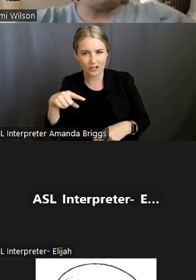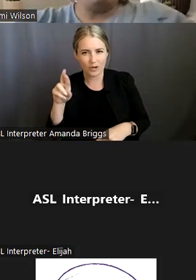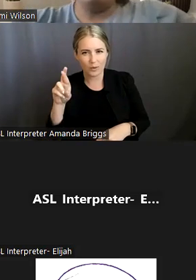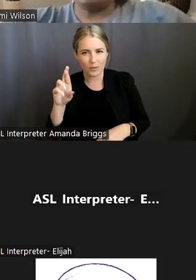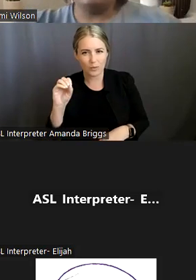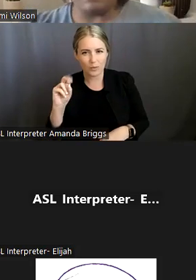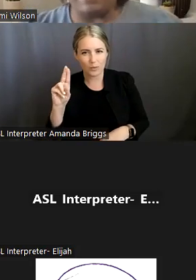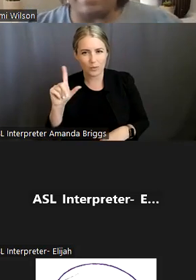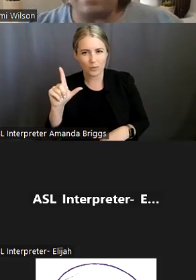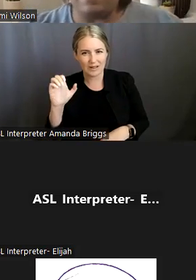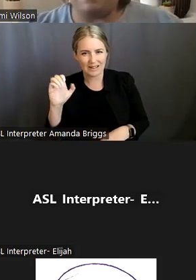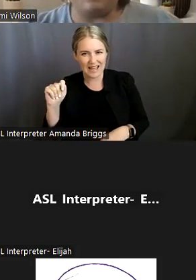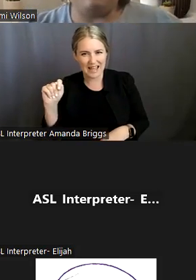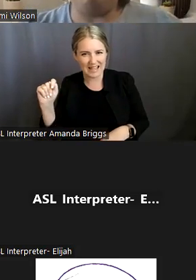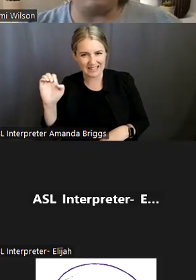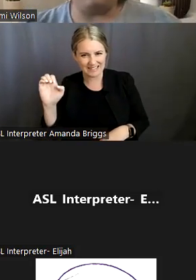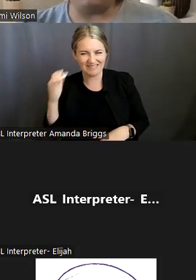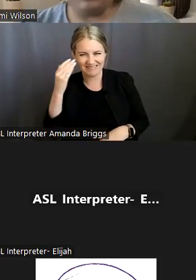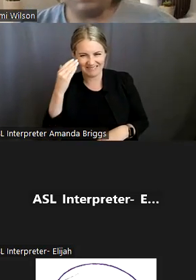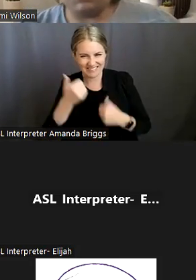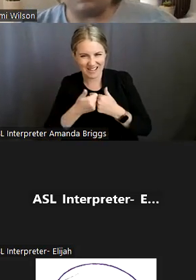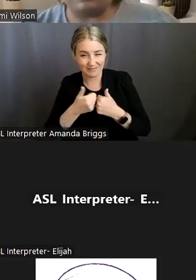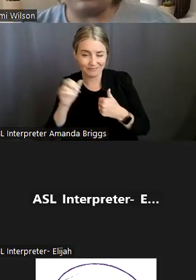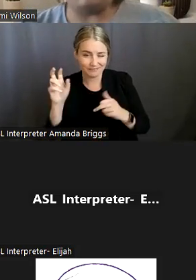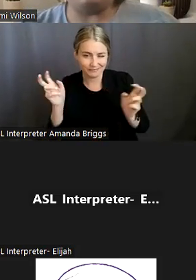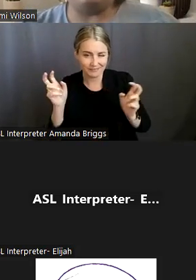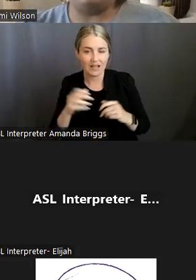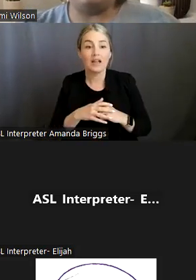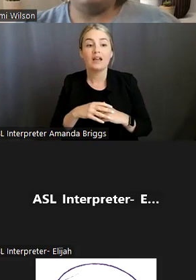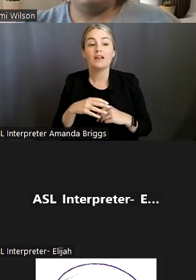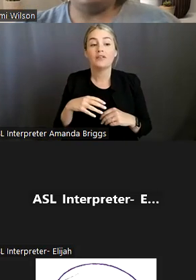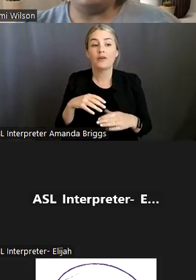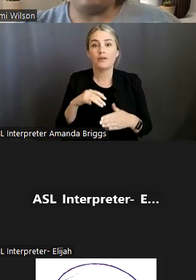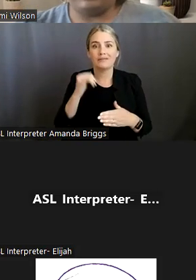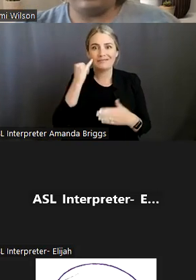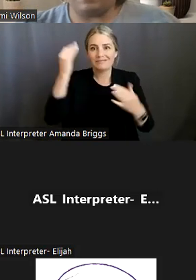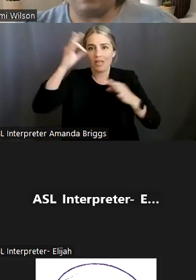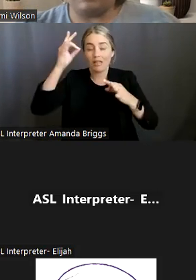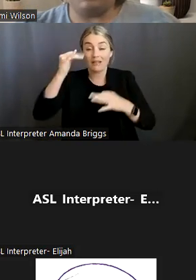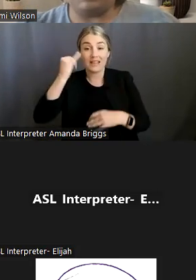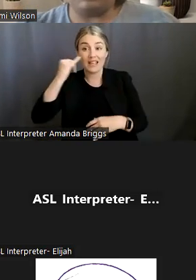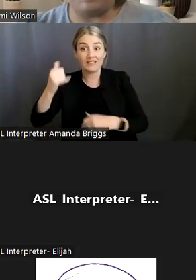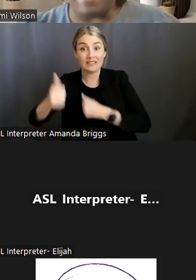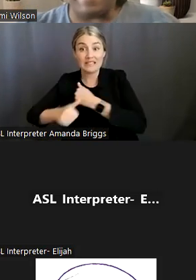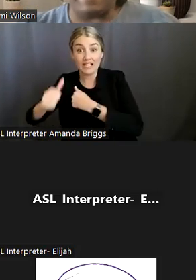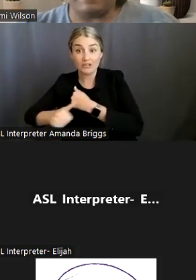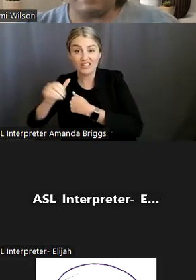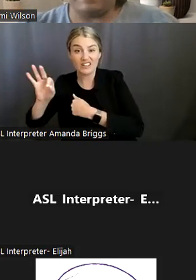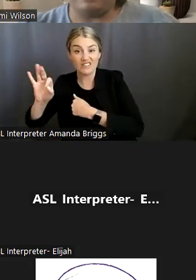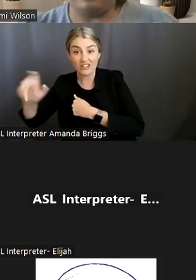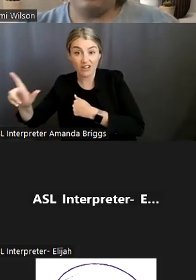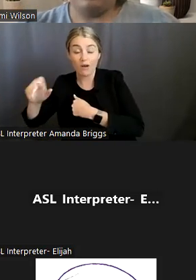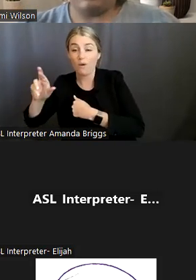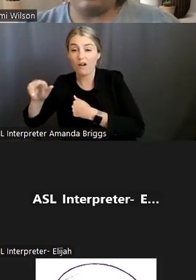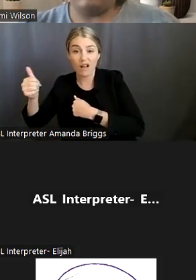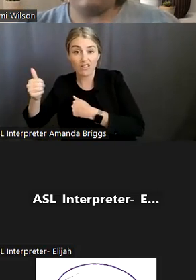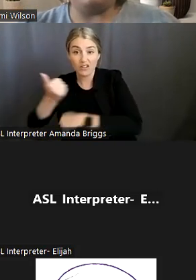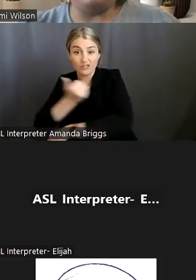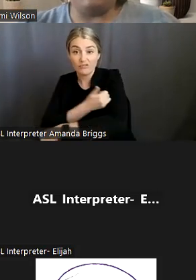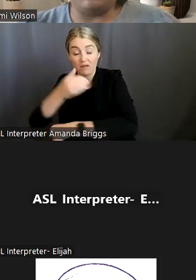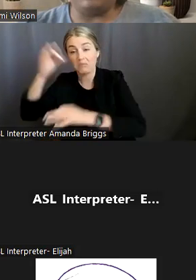if fentanyl or some other dangerous substance has been added, and can ultimately